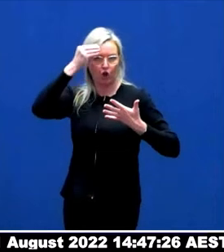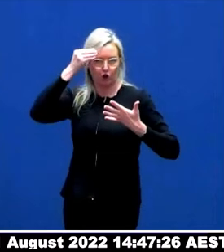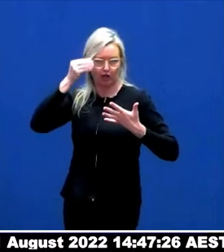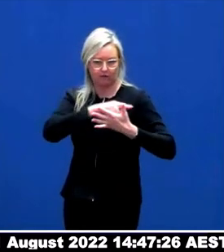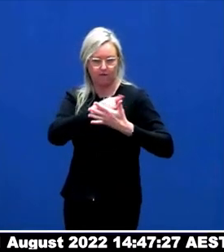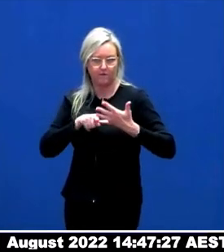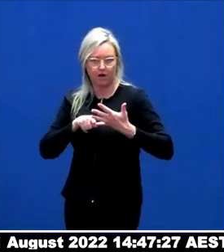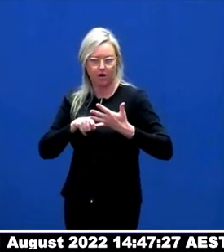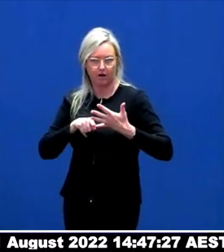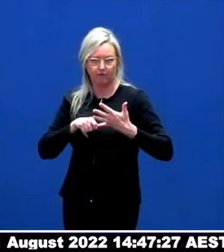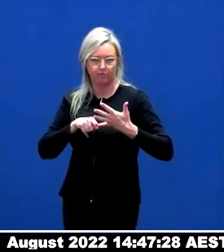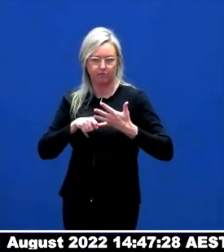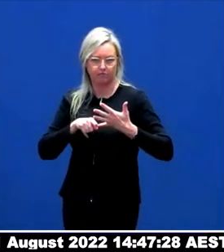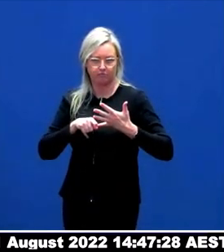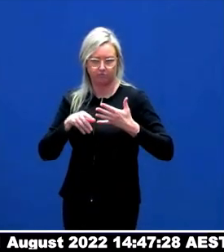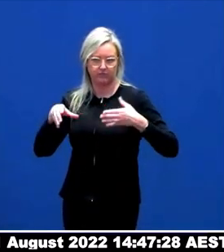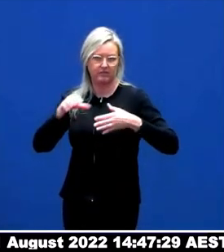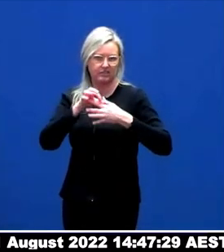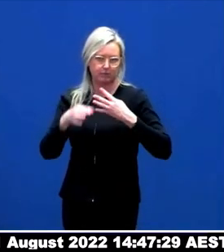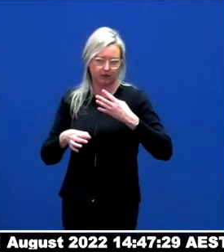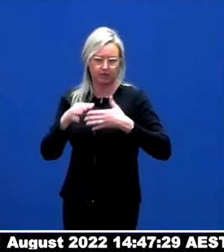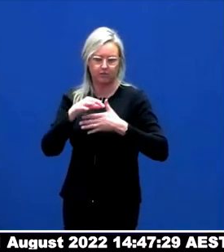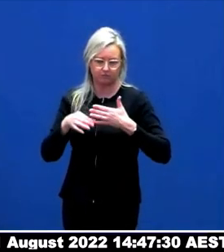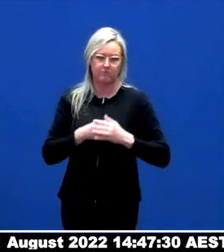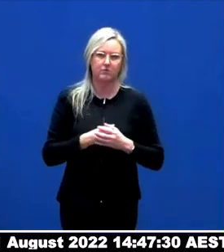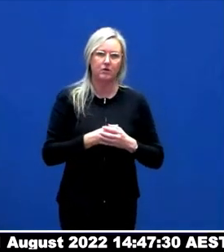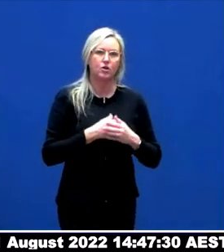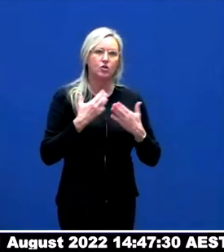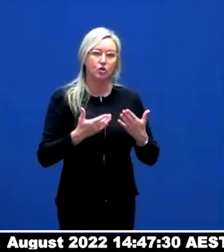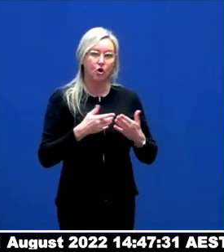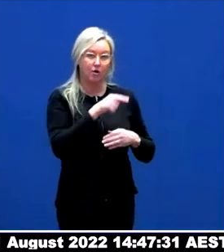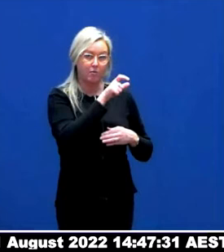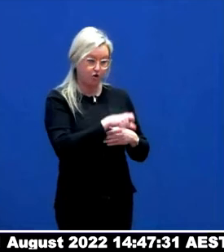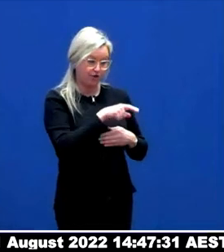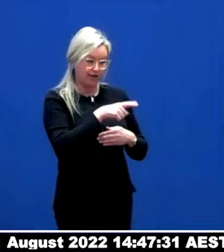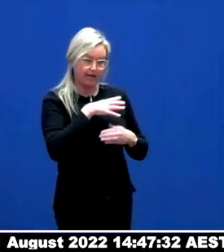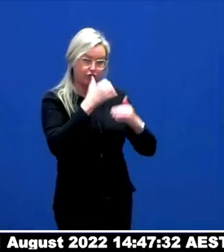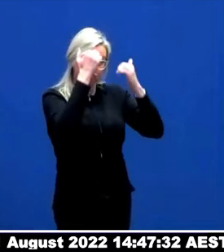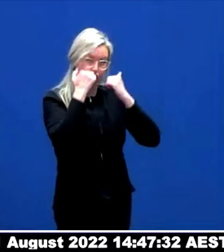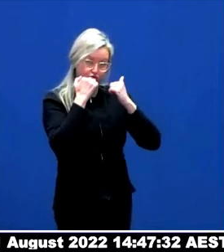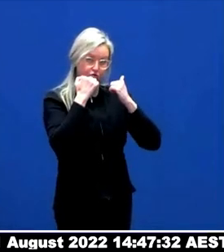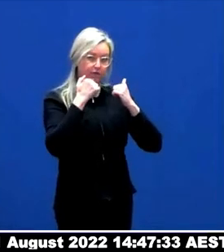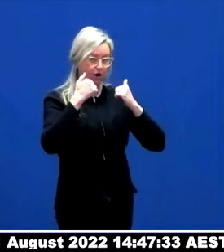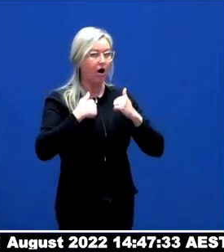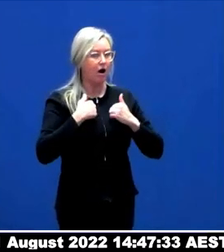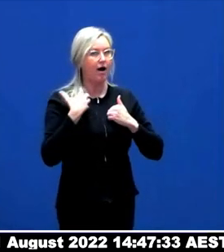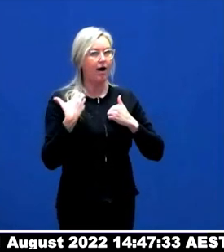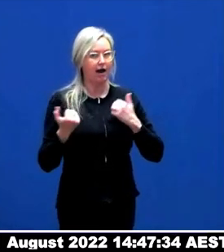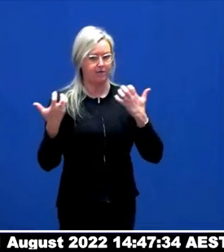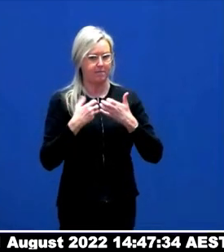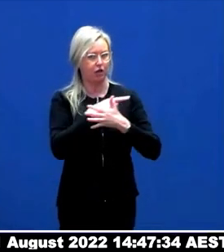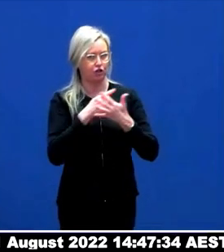So, in order to prove permanency of an impairment, evidence from medical